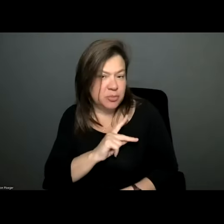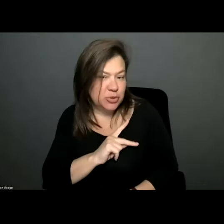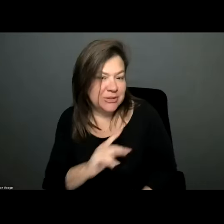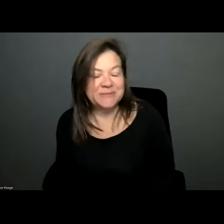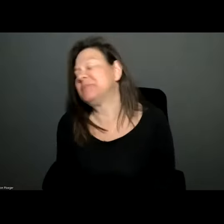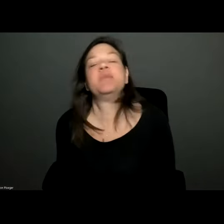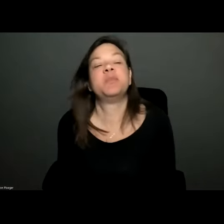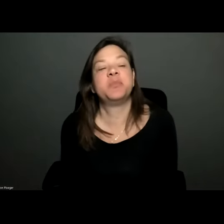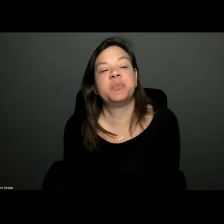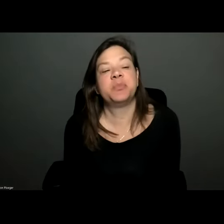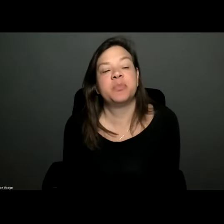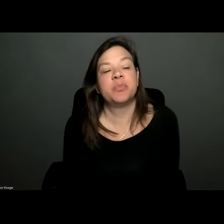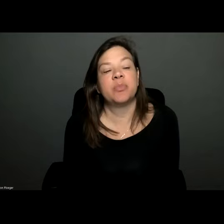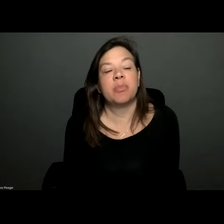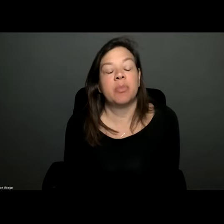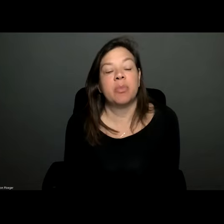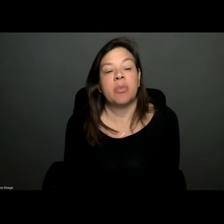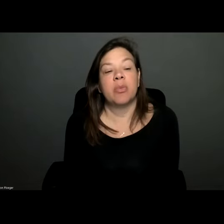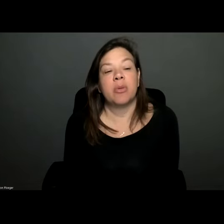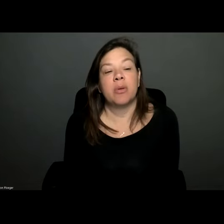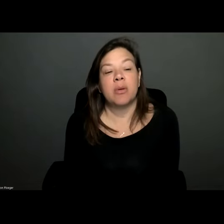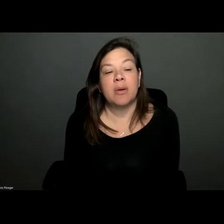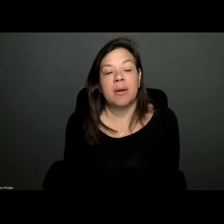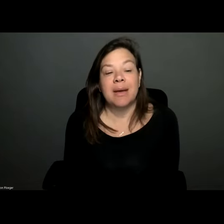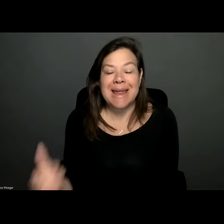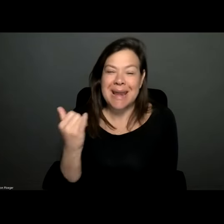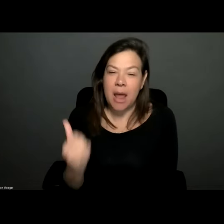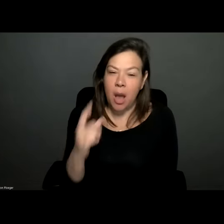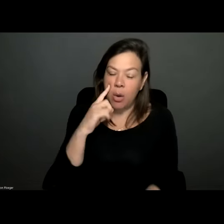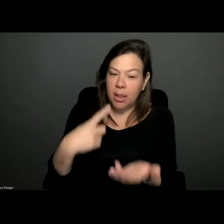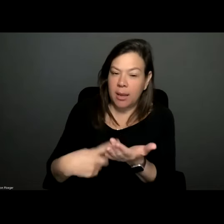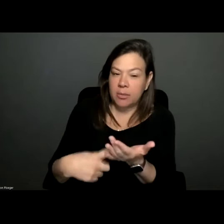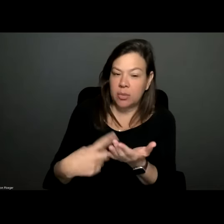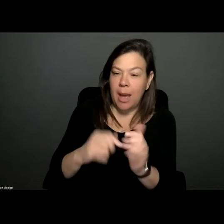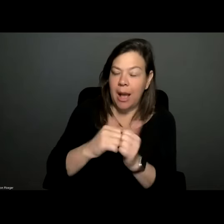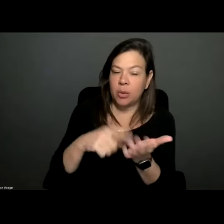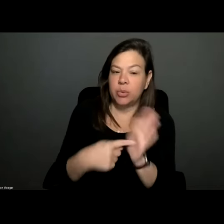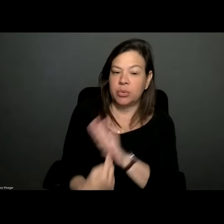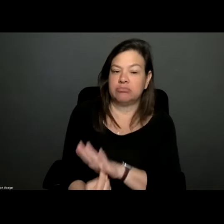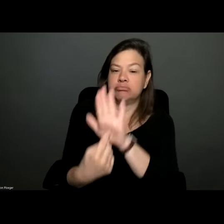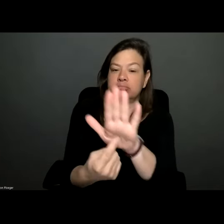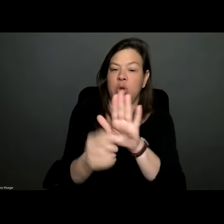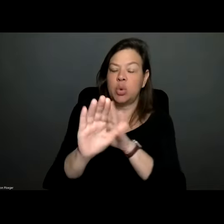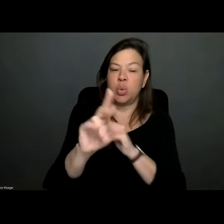but I'd kind of like to move now into how you present your disability identity to the world.